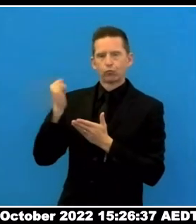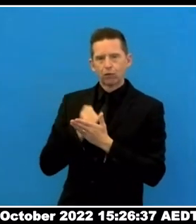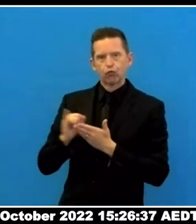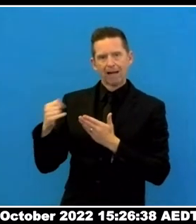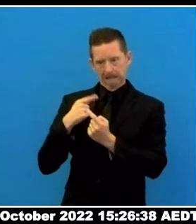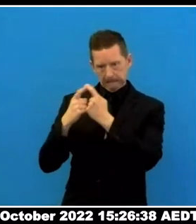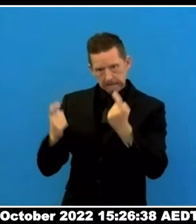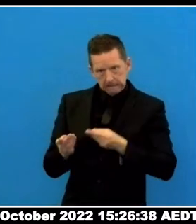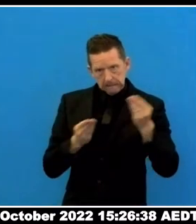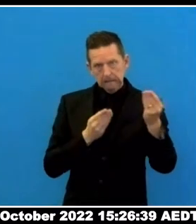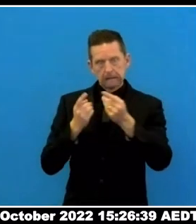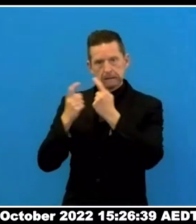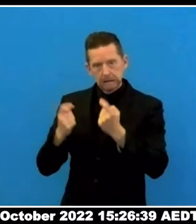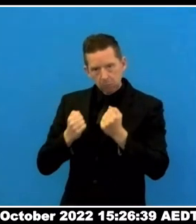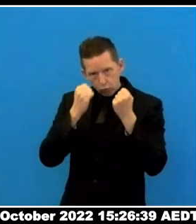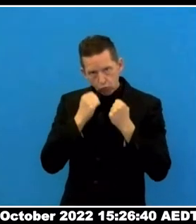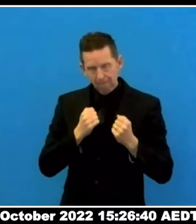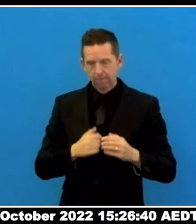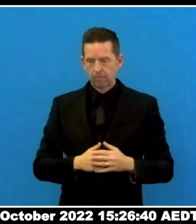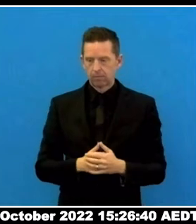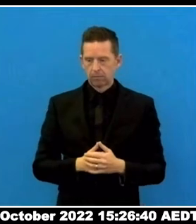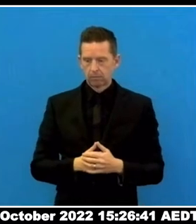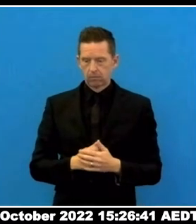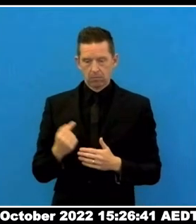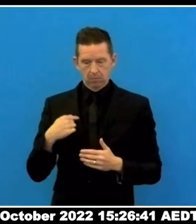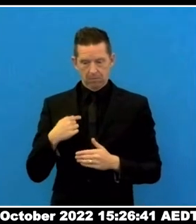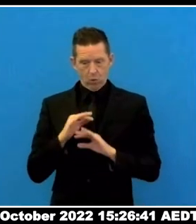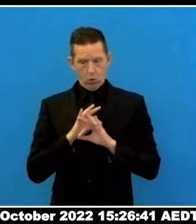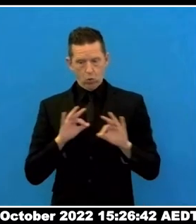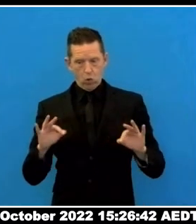We I'm not a qualified interpreter and I know this is illegal